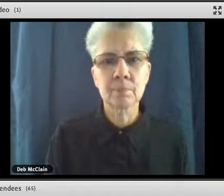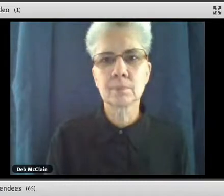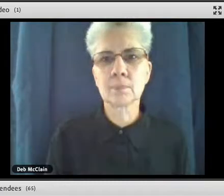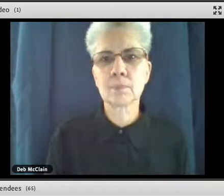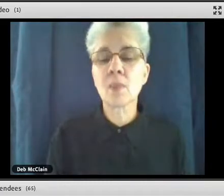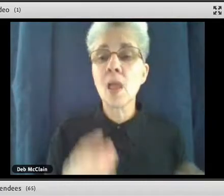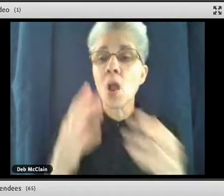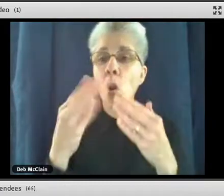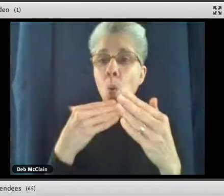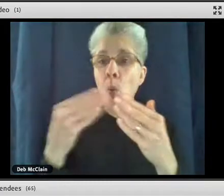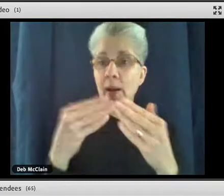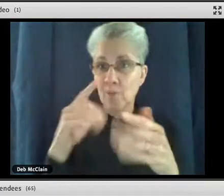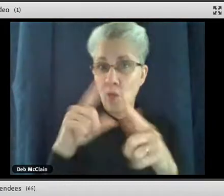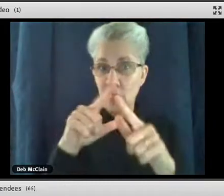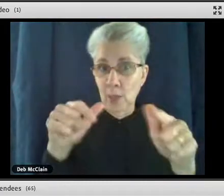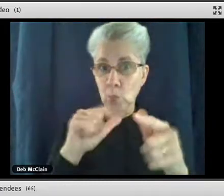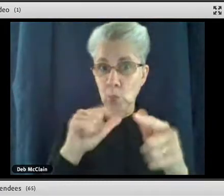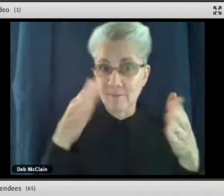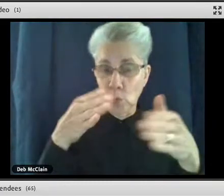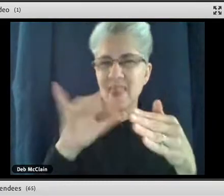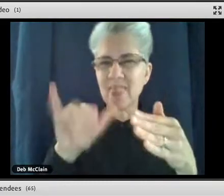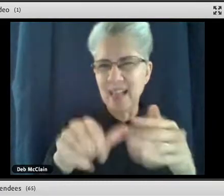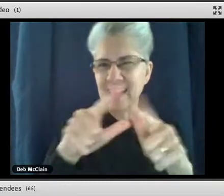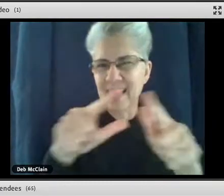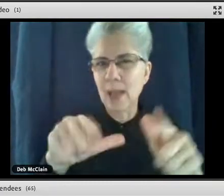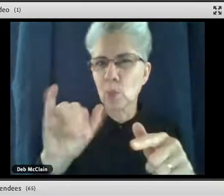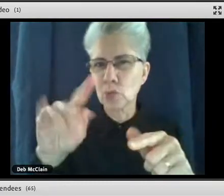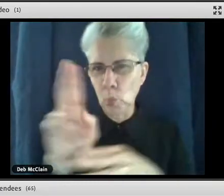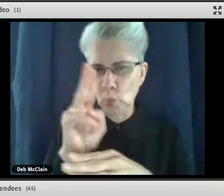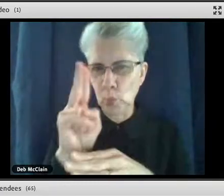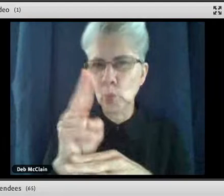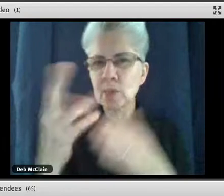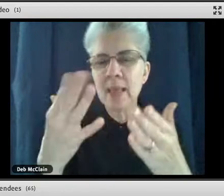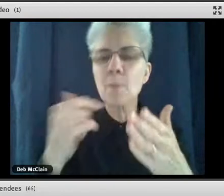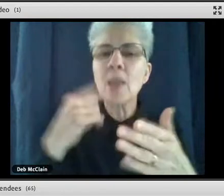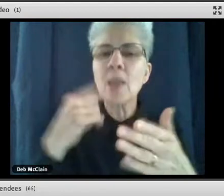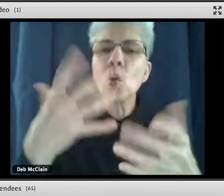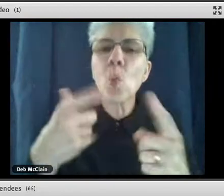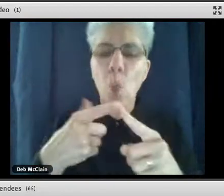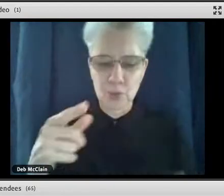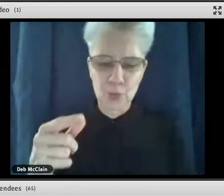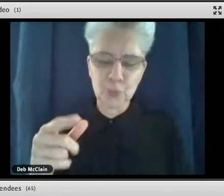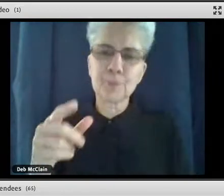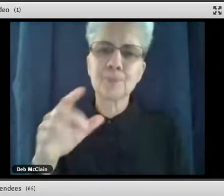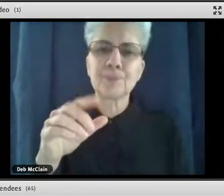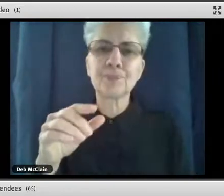then whatever language that the book is in, that's the language code you should use.